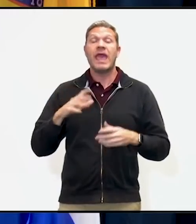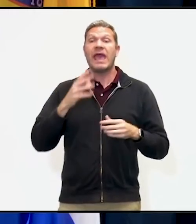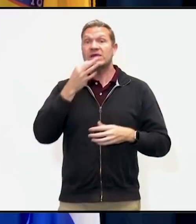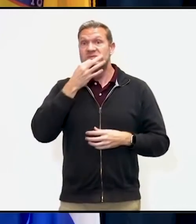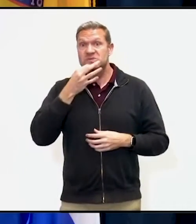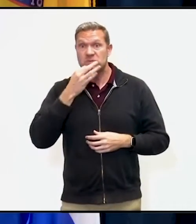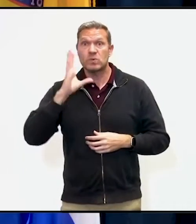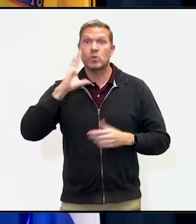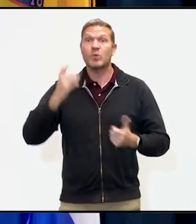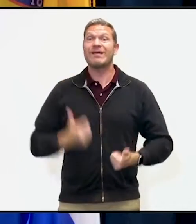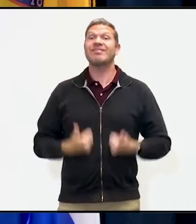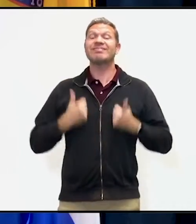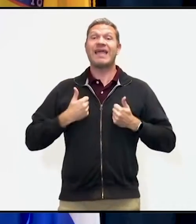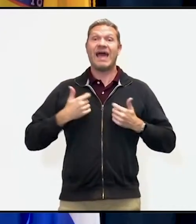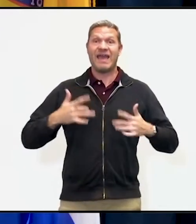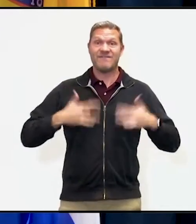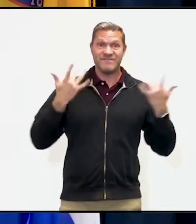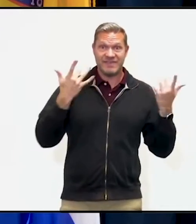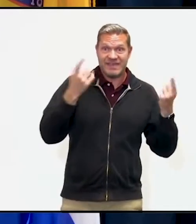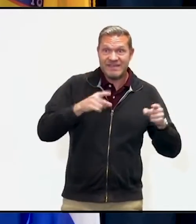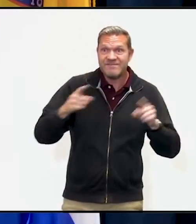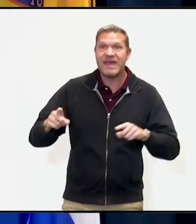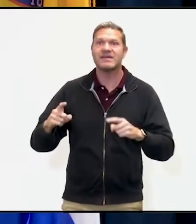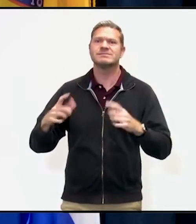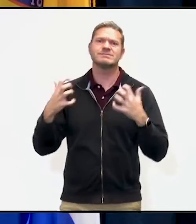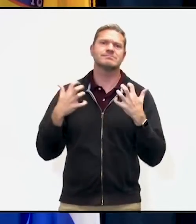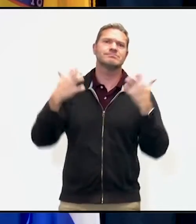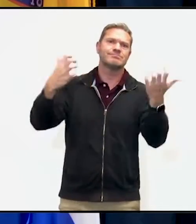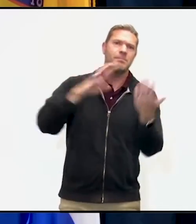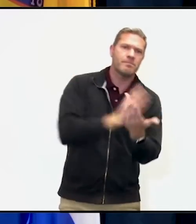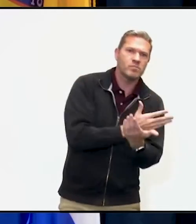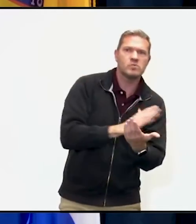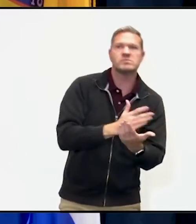some outdoor events at limited capacity as well which we discussed last time.